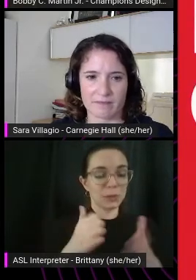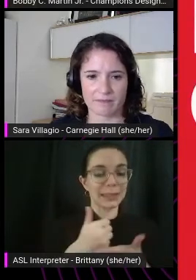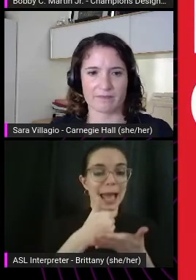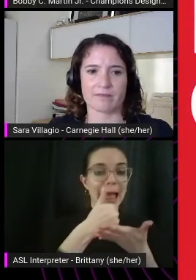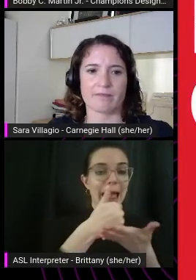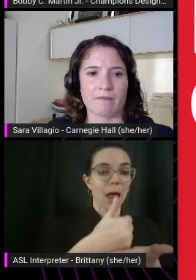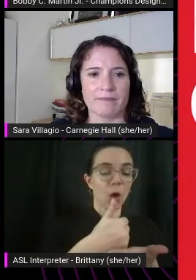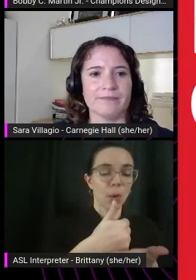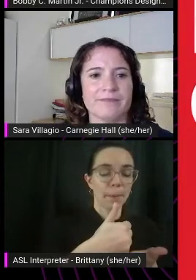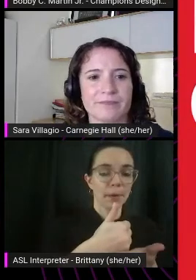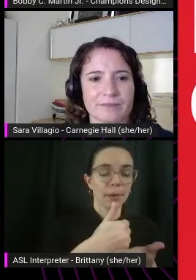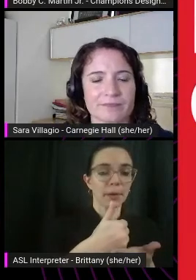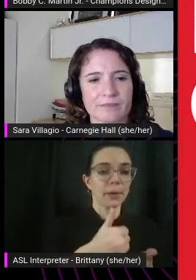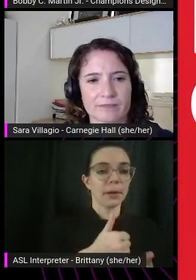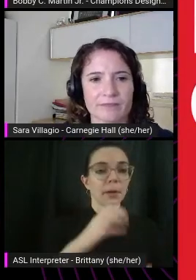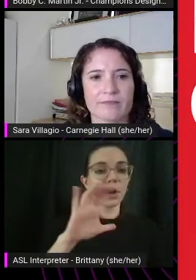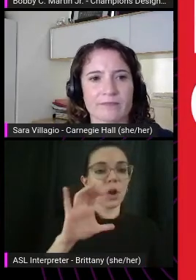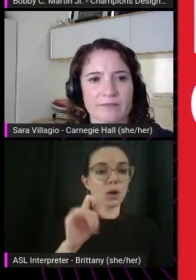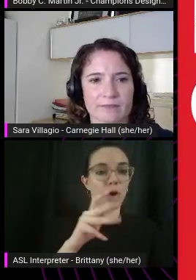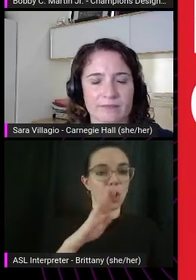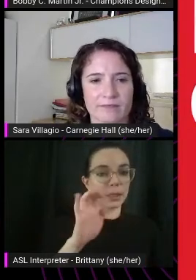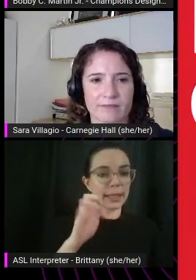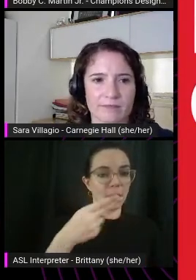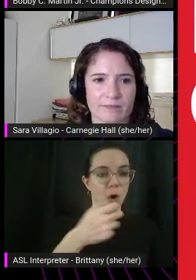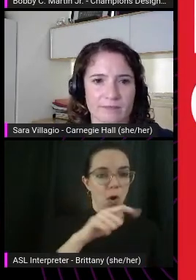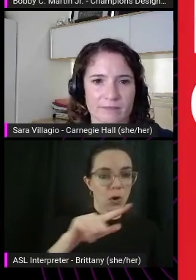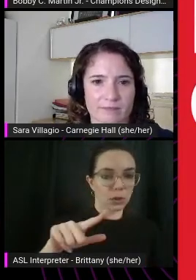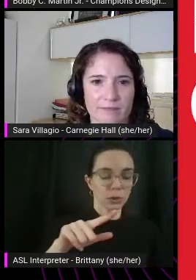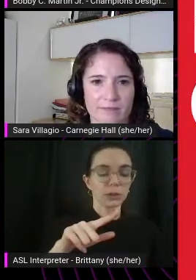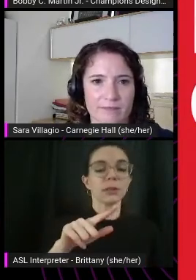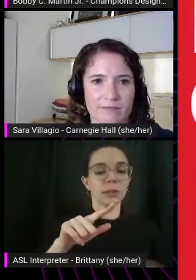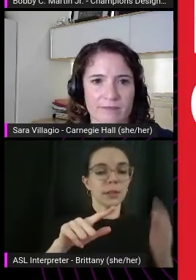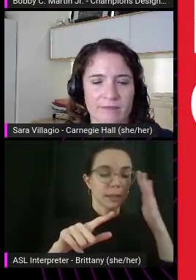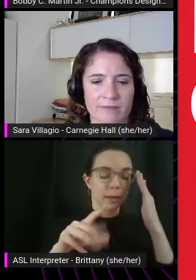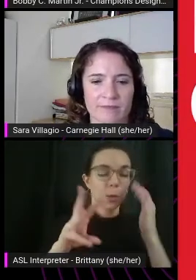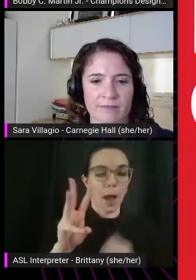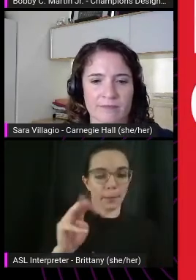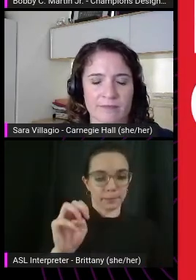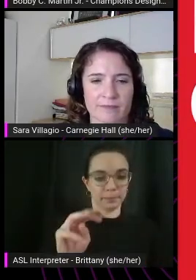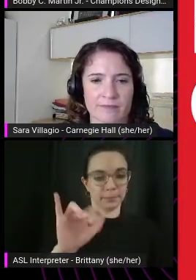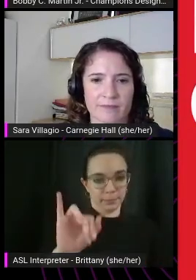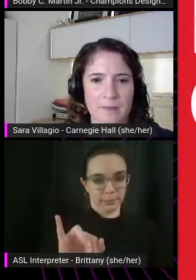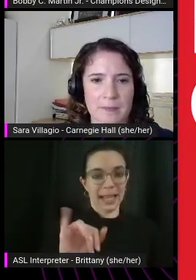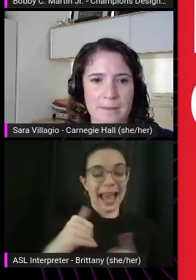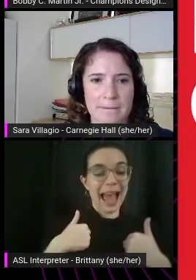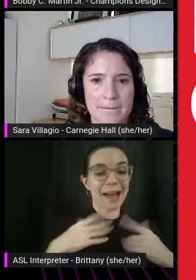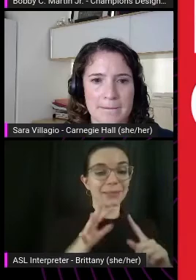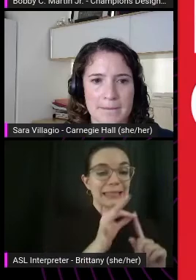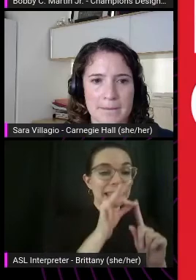Weill Music Institute programs have a little bit of distinctiveness. amongst all of Carnegie Hall.